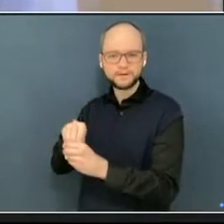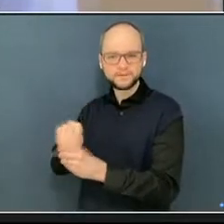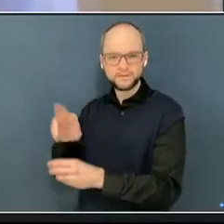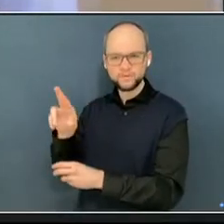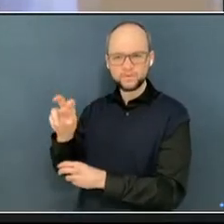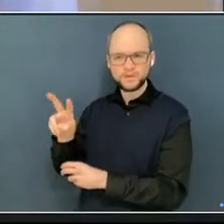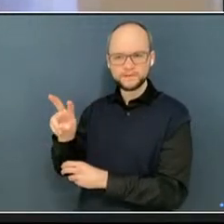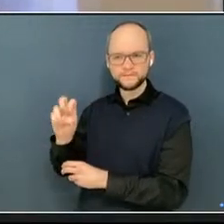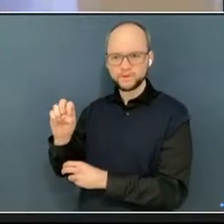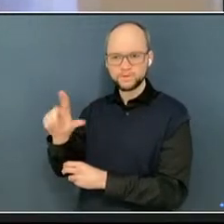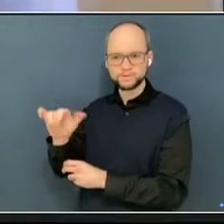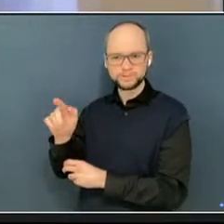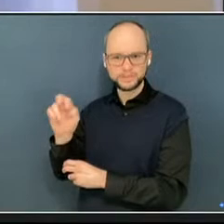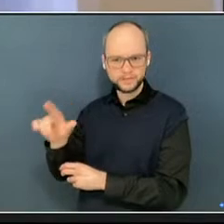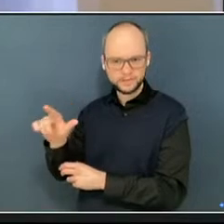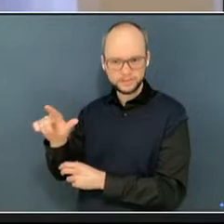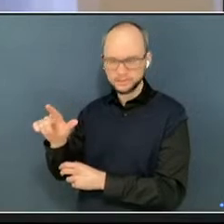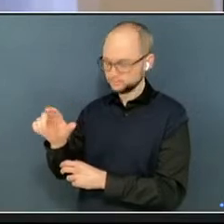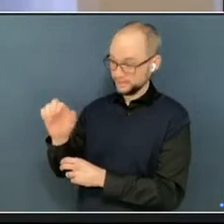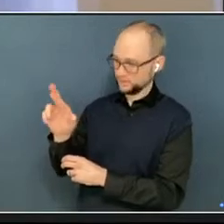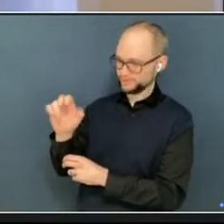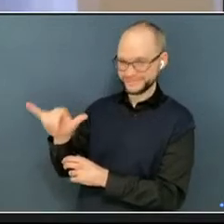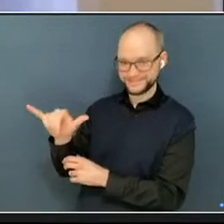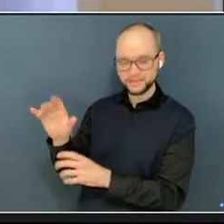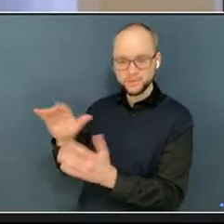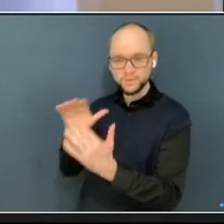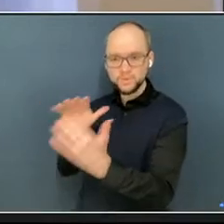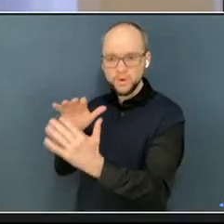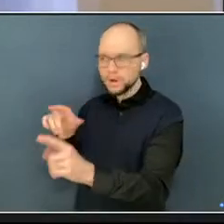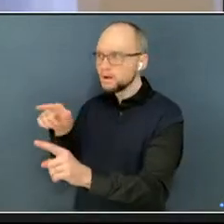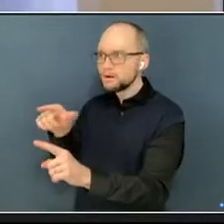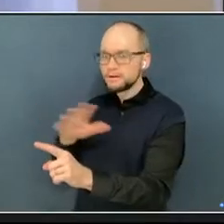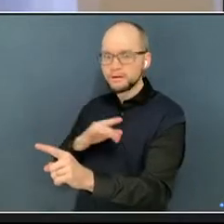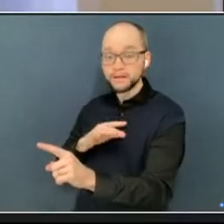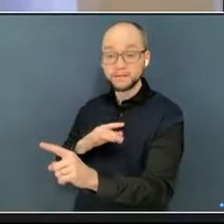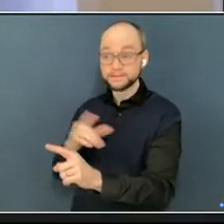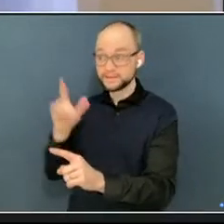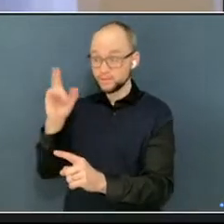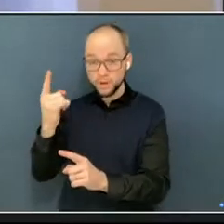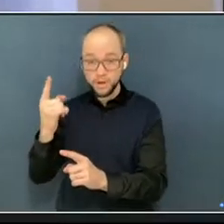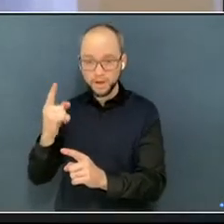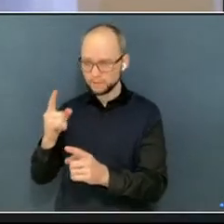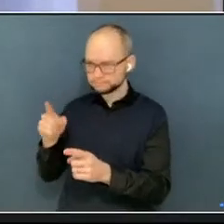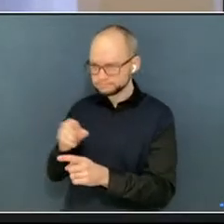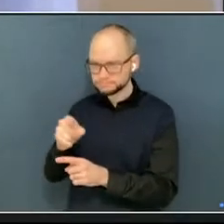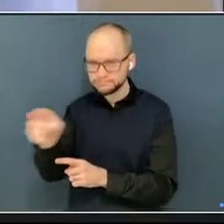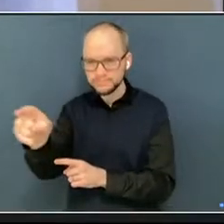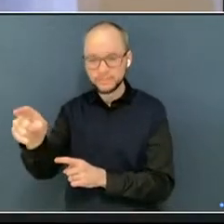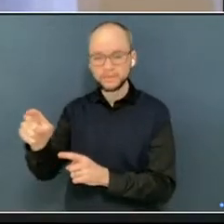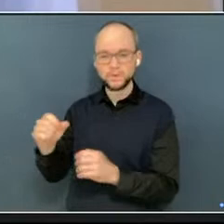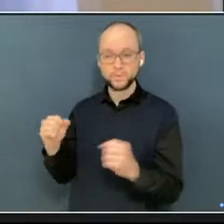expedition of capture Quebec, the same expedition that took a winter's march through the wilderness of Maine.